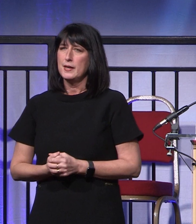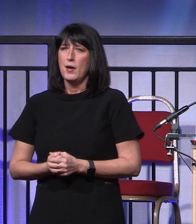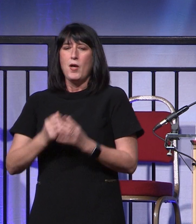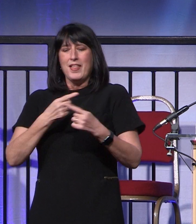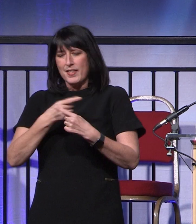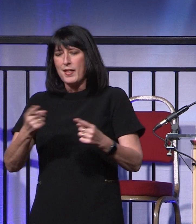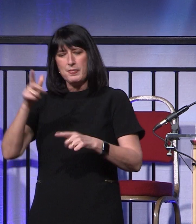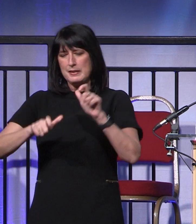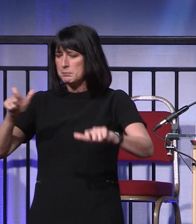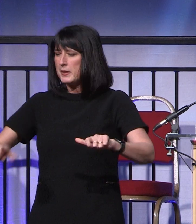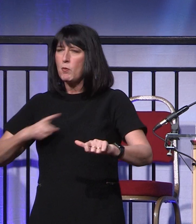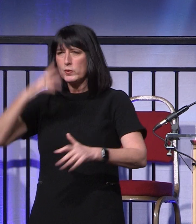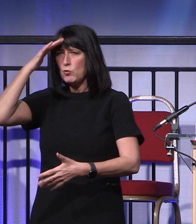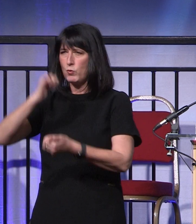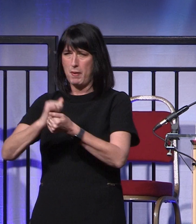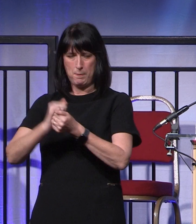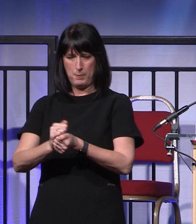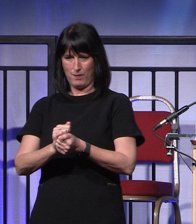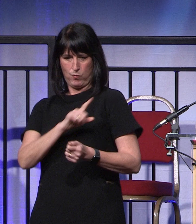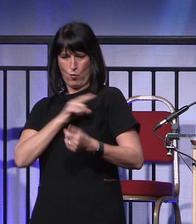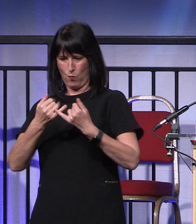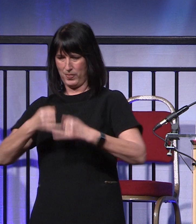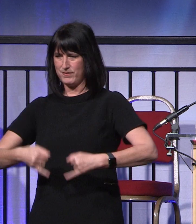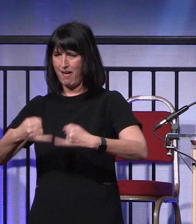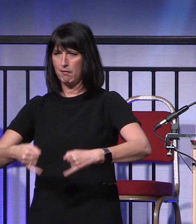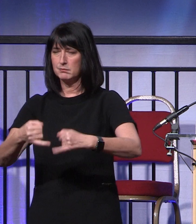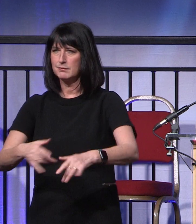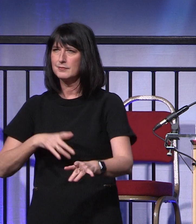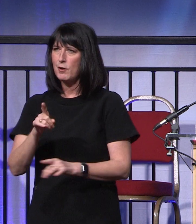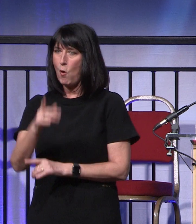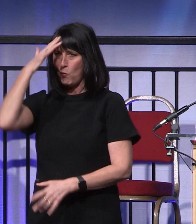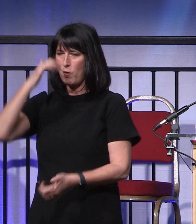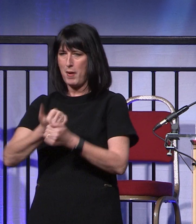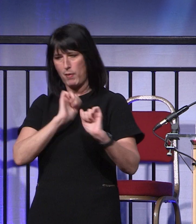their failures we remember them because of their successes and all that they've